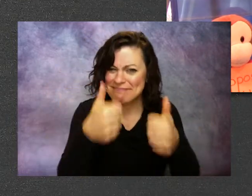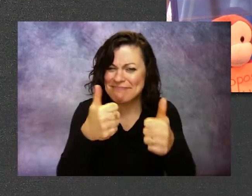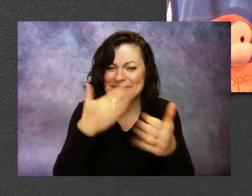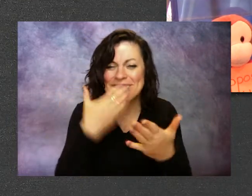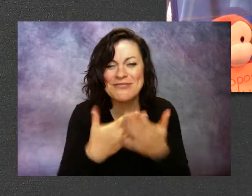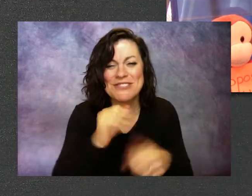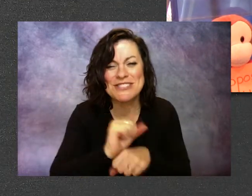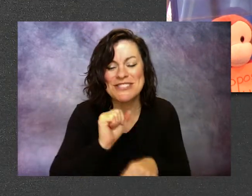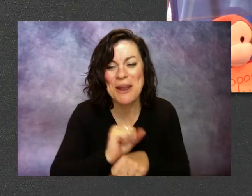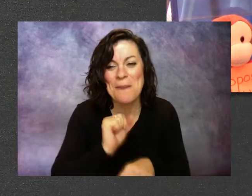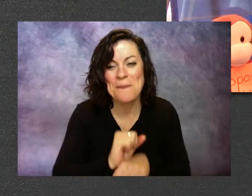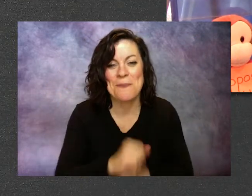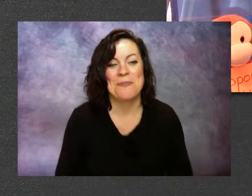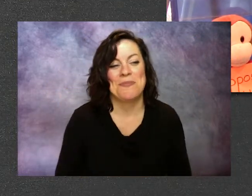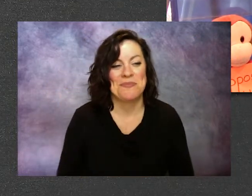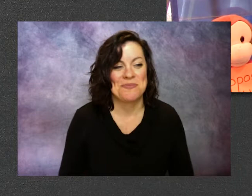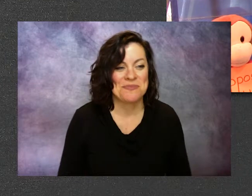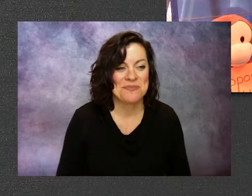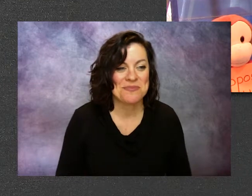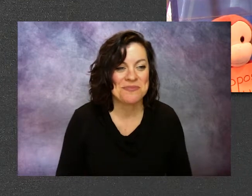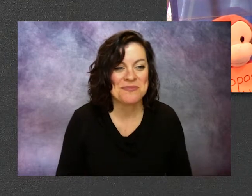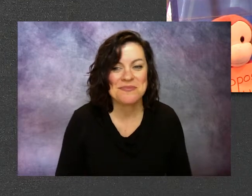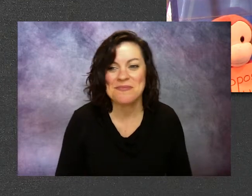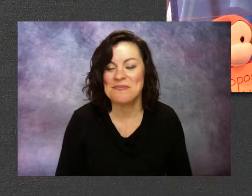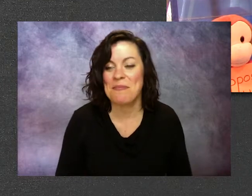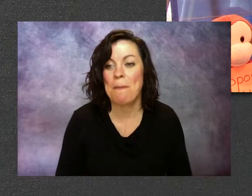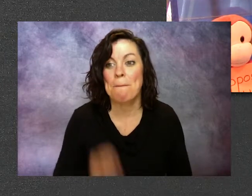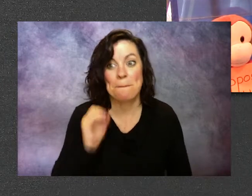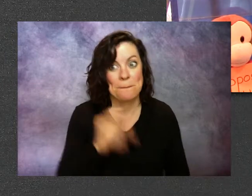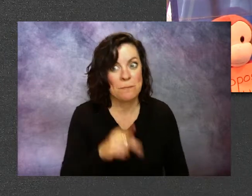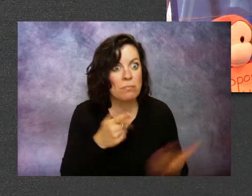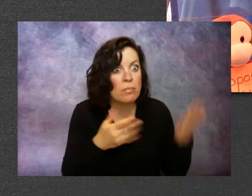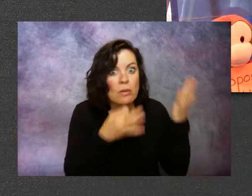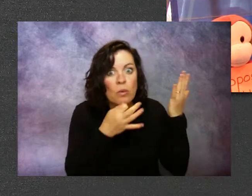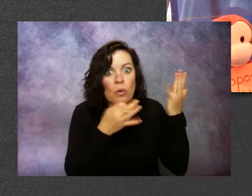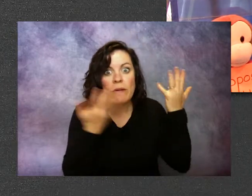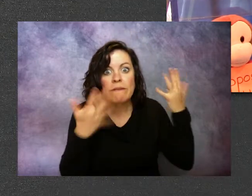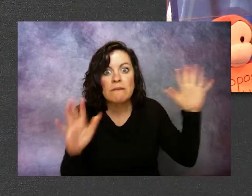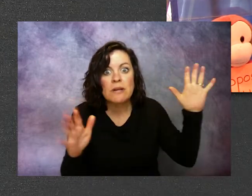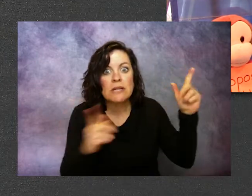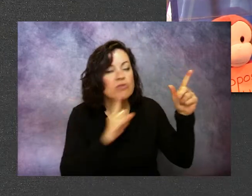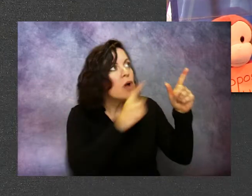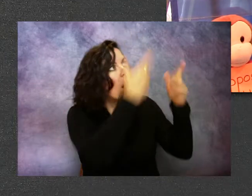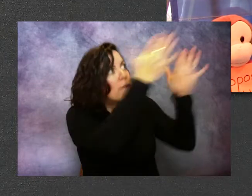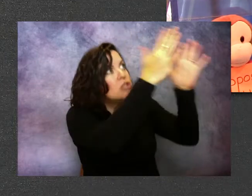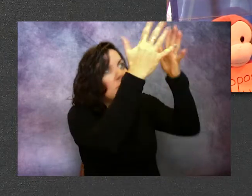Love it. Wow, see now, we've already used that many, so did you notice that every time we do one,